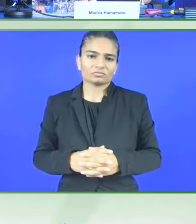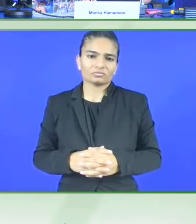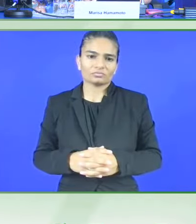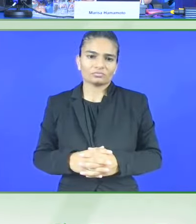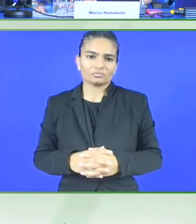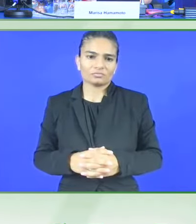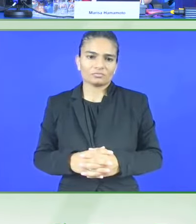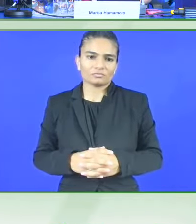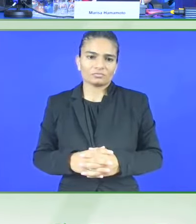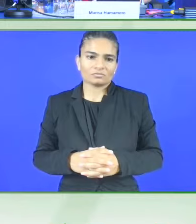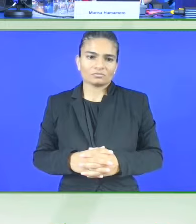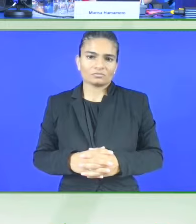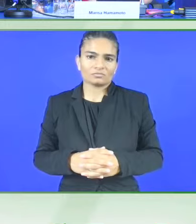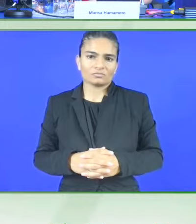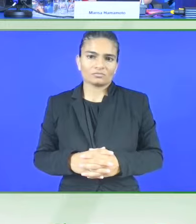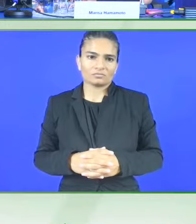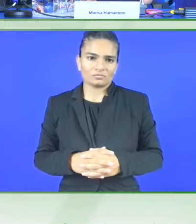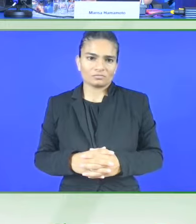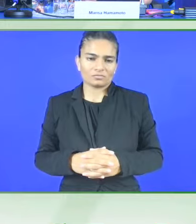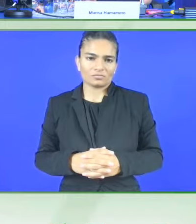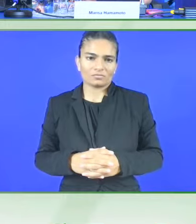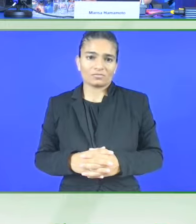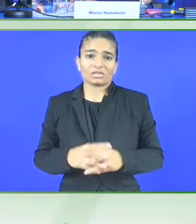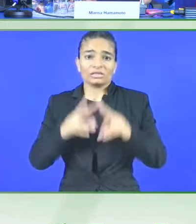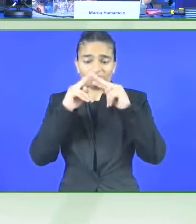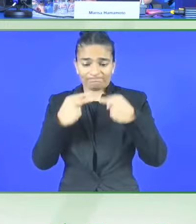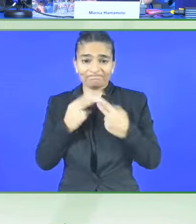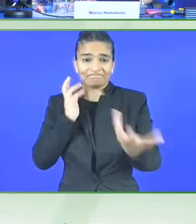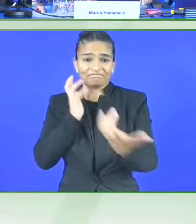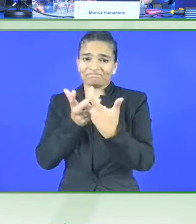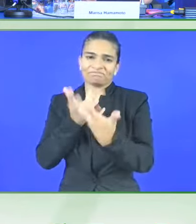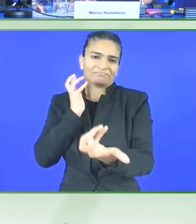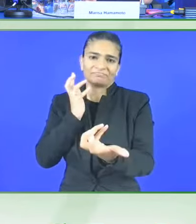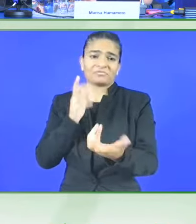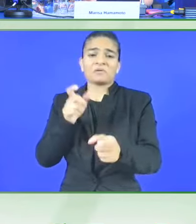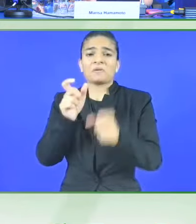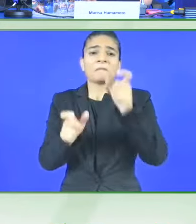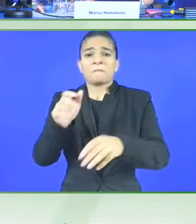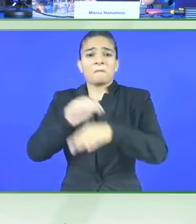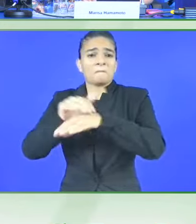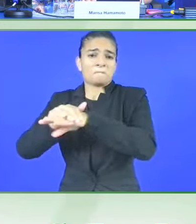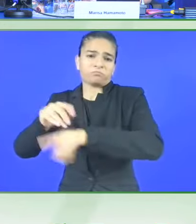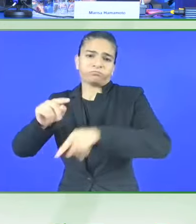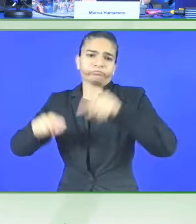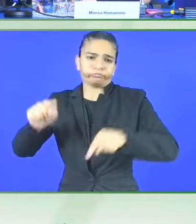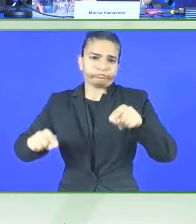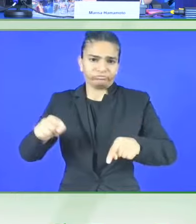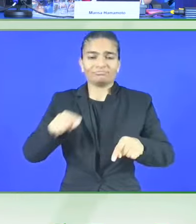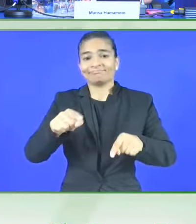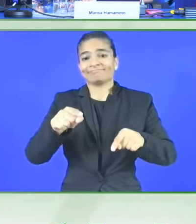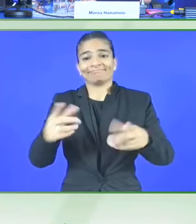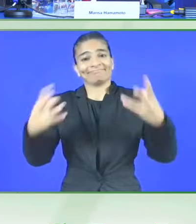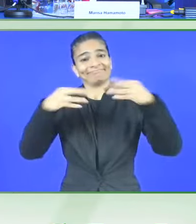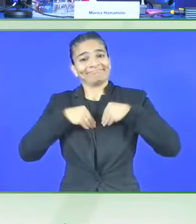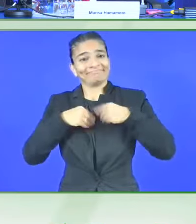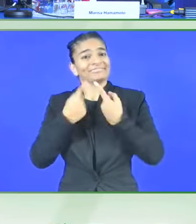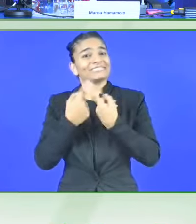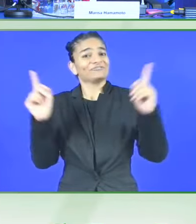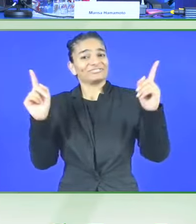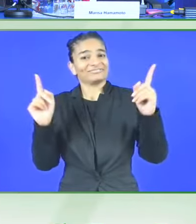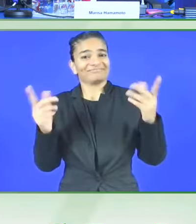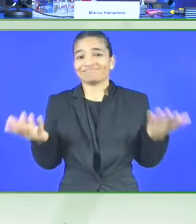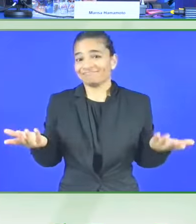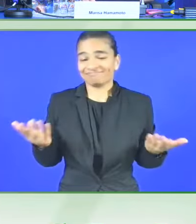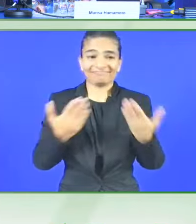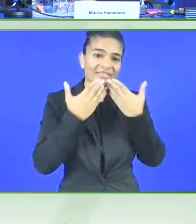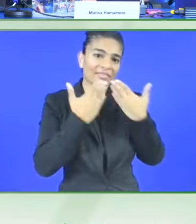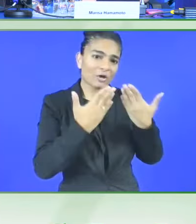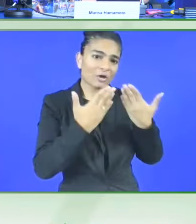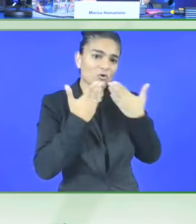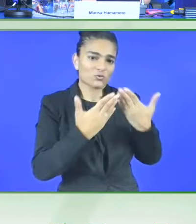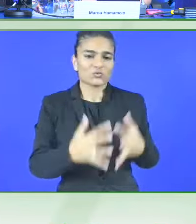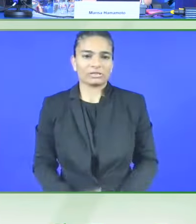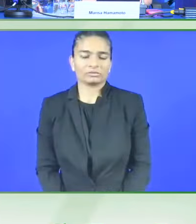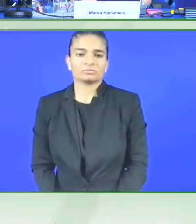That is all that I have.